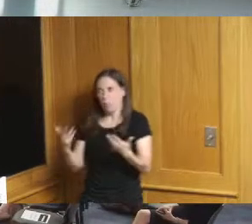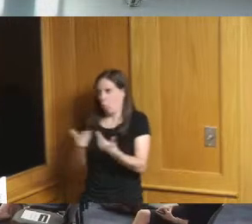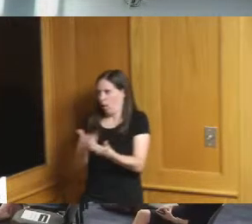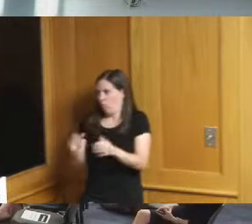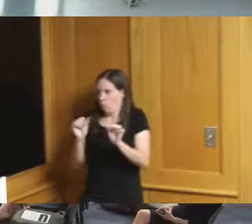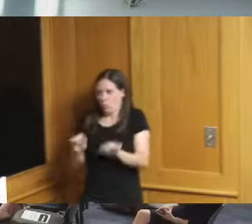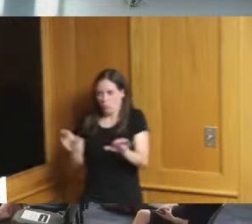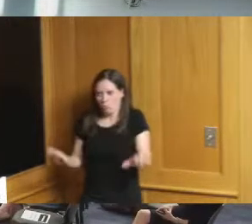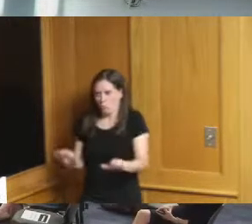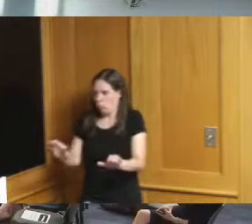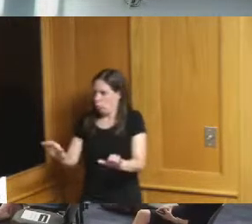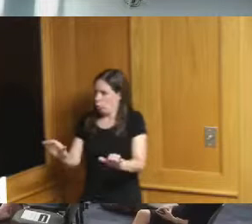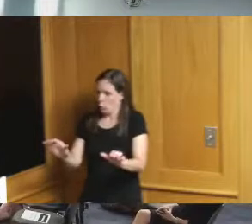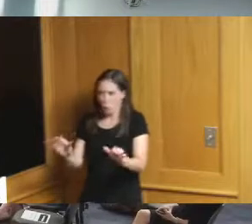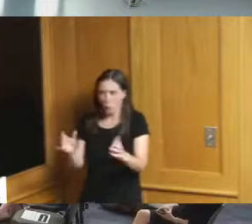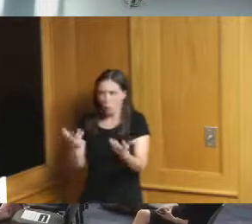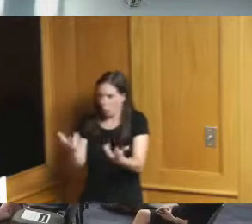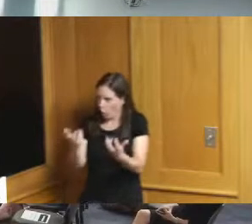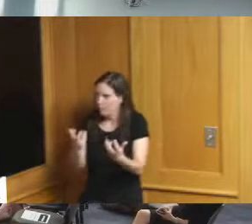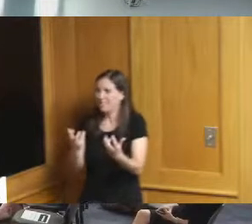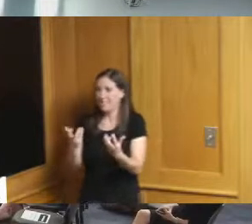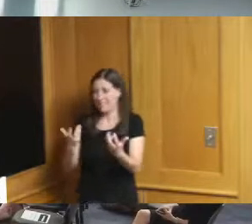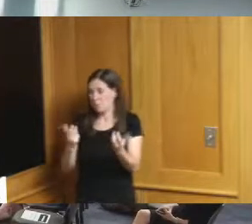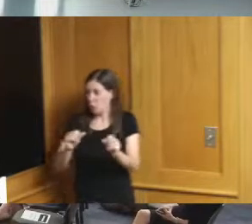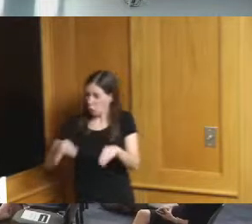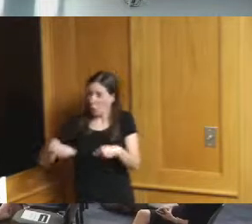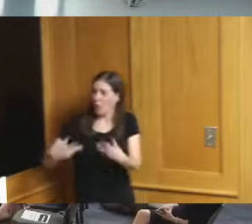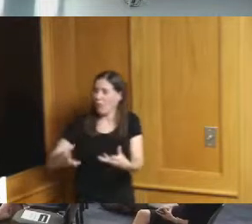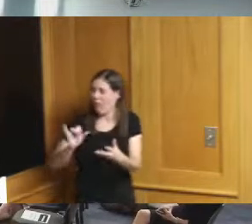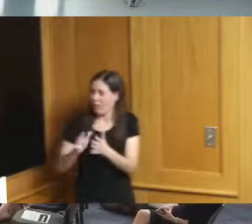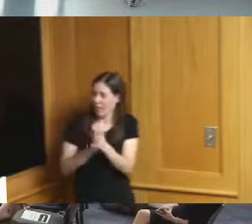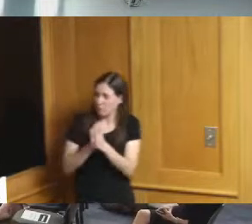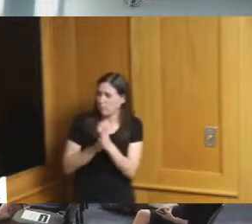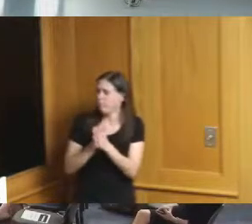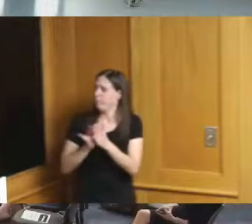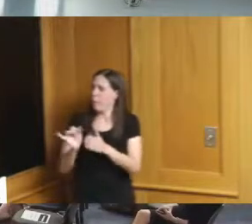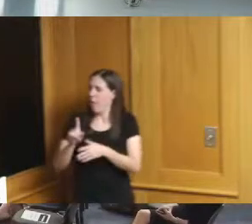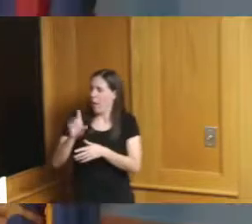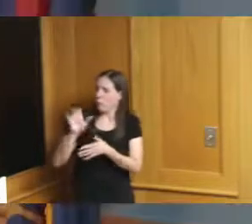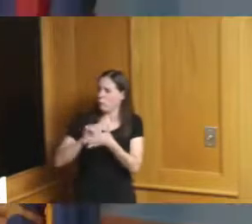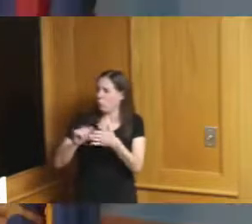as we talk about incentives i was on a great webinar with the White House as it relates to